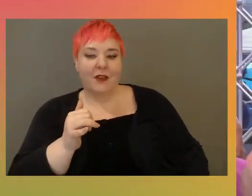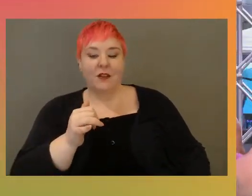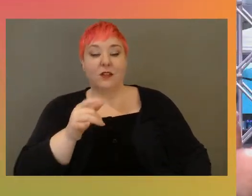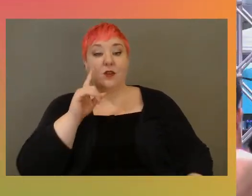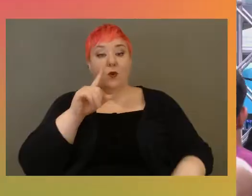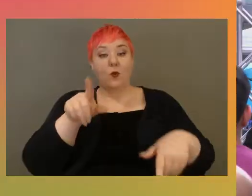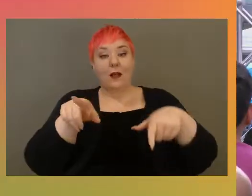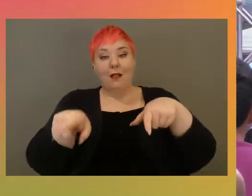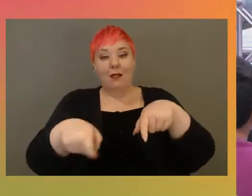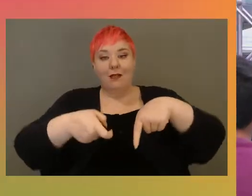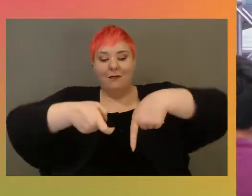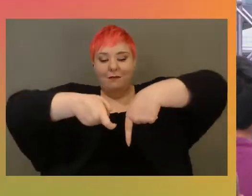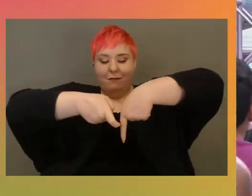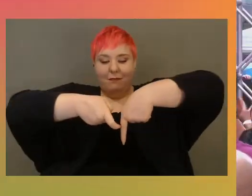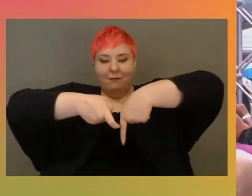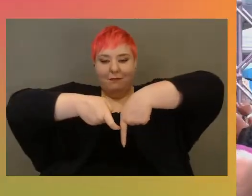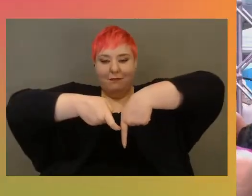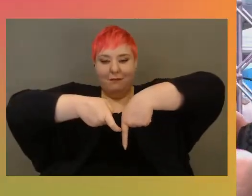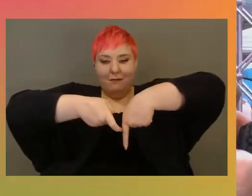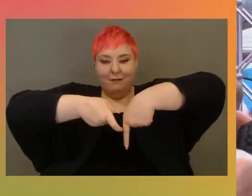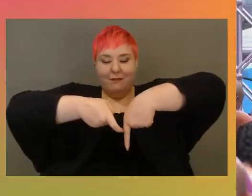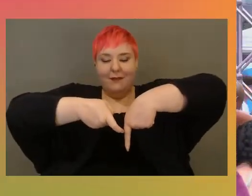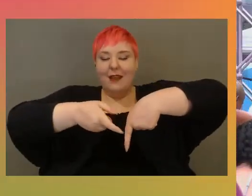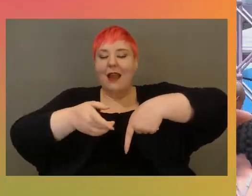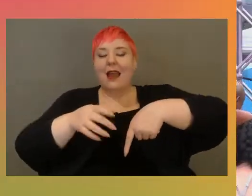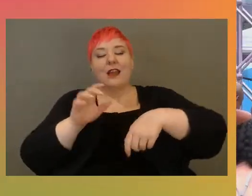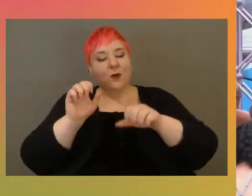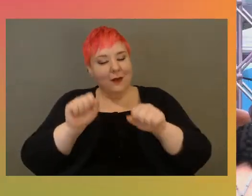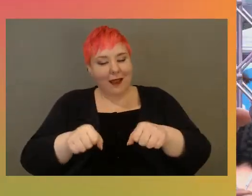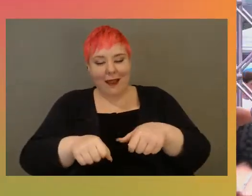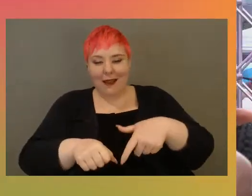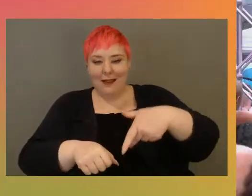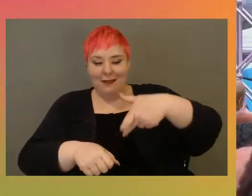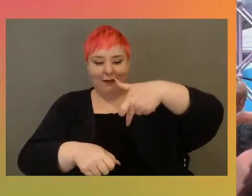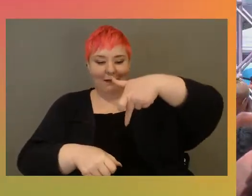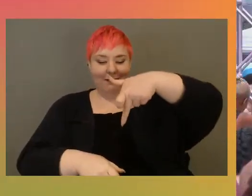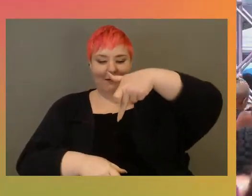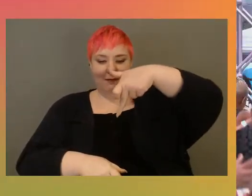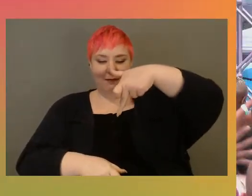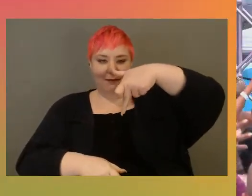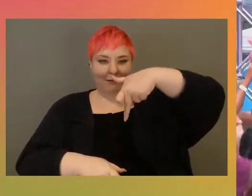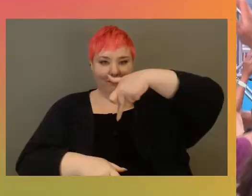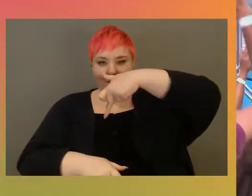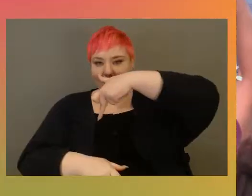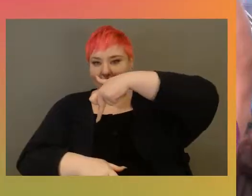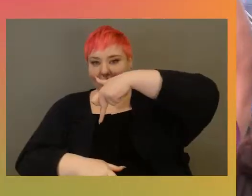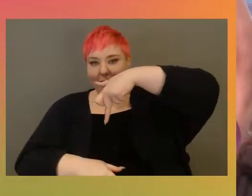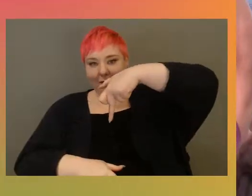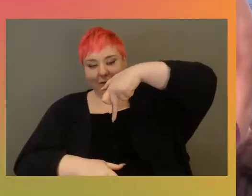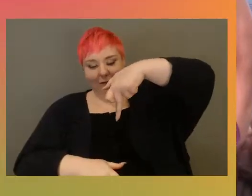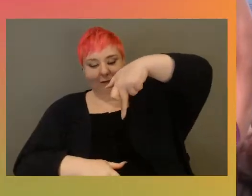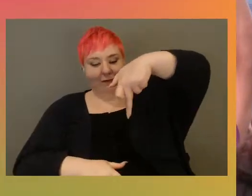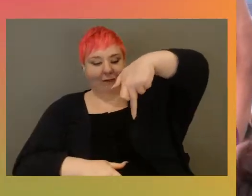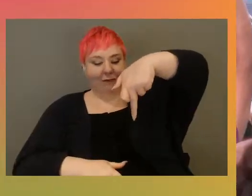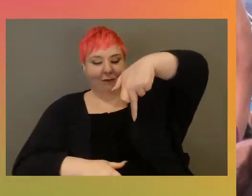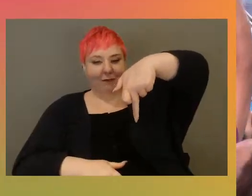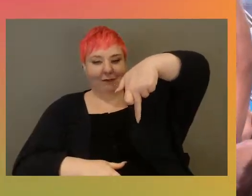RELEASE YOUR ARMS DOWN.